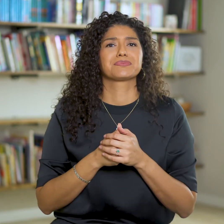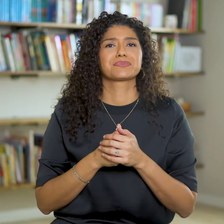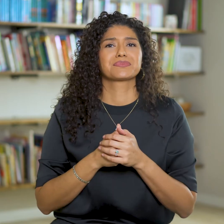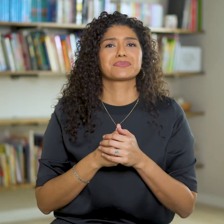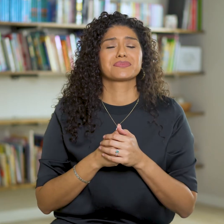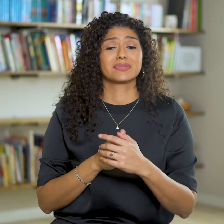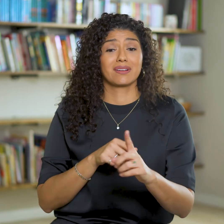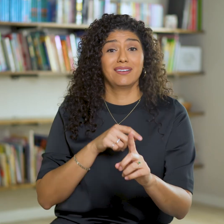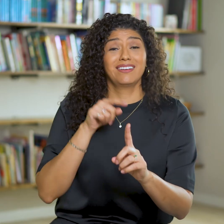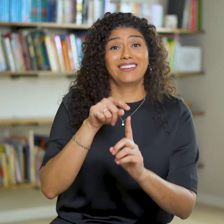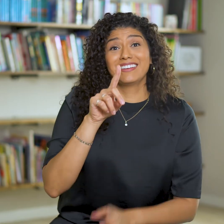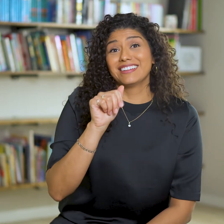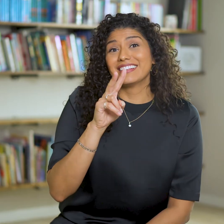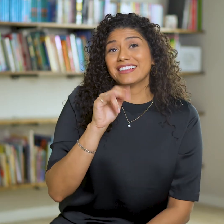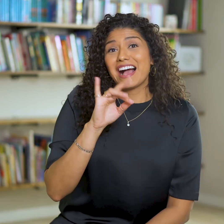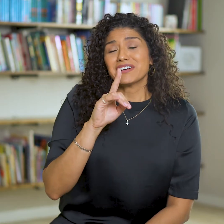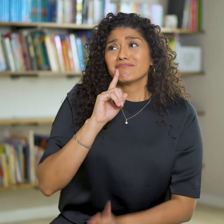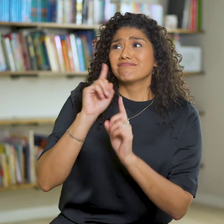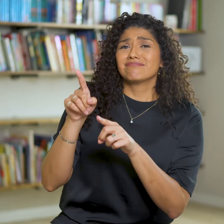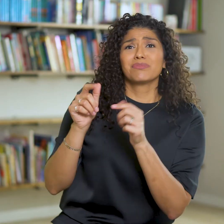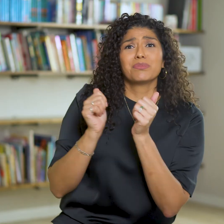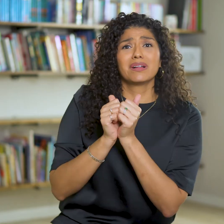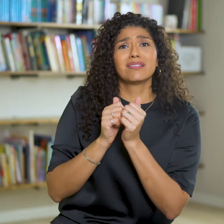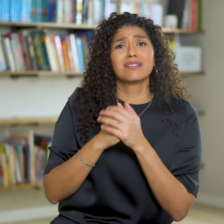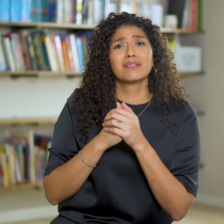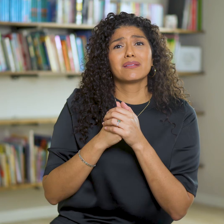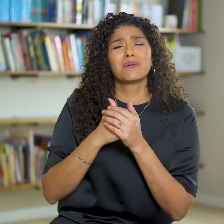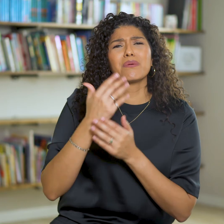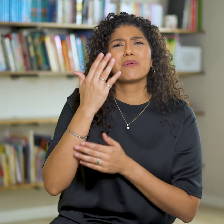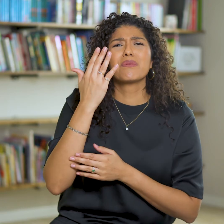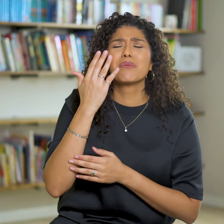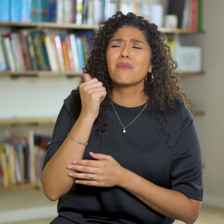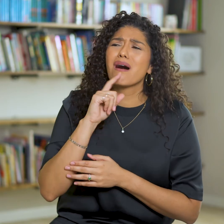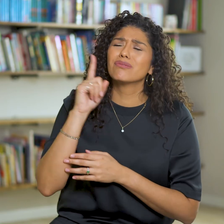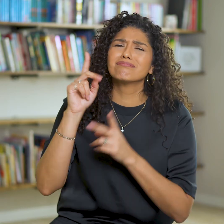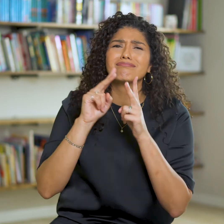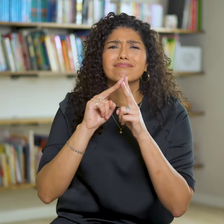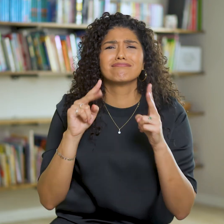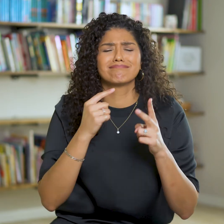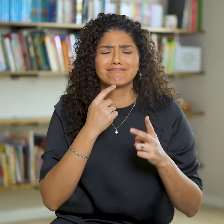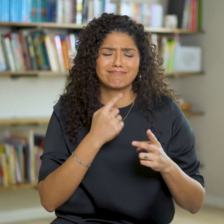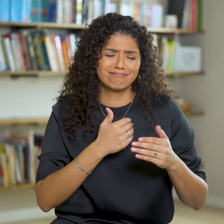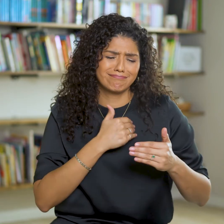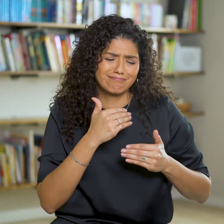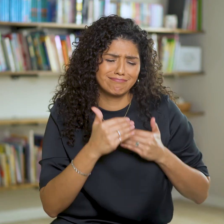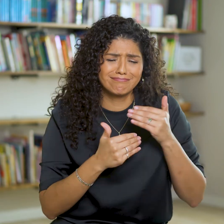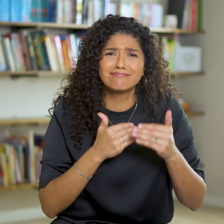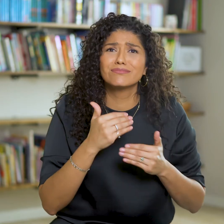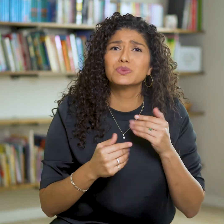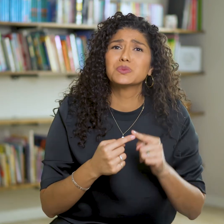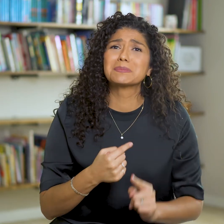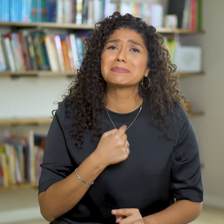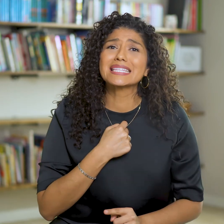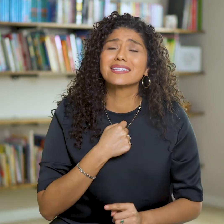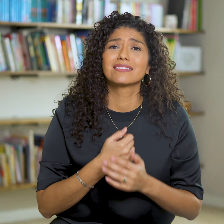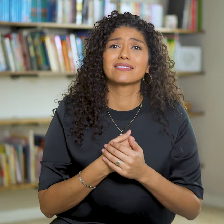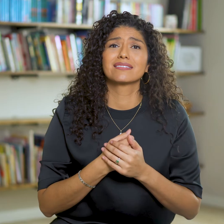David responds with, “Why are You so kind to me?